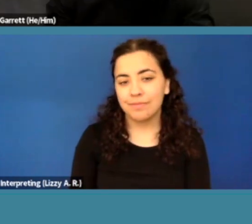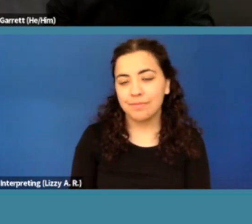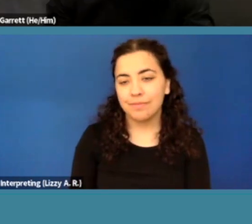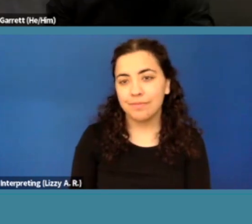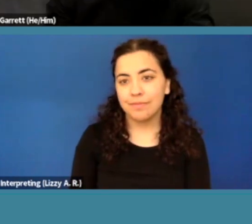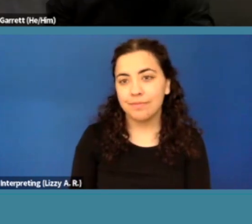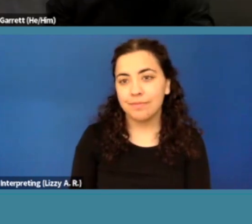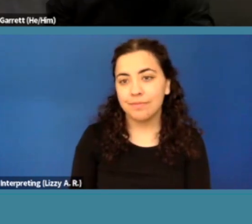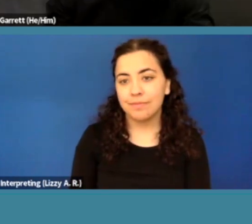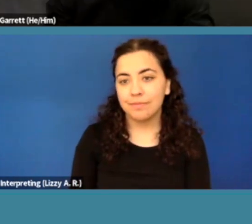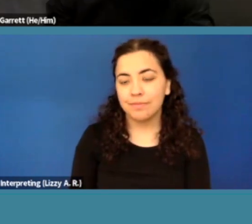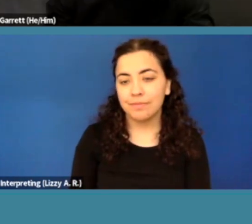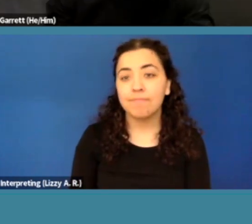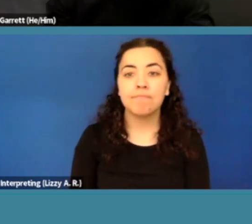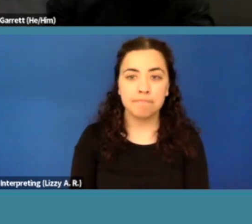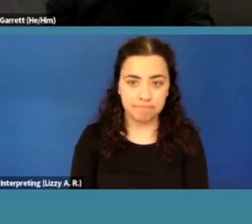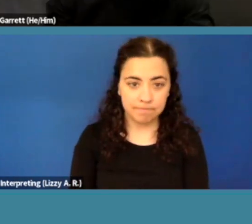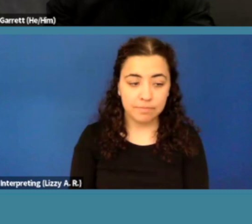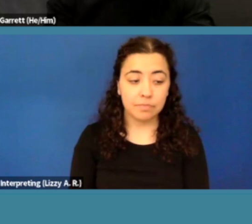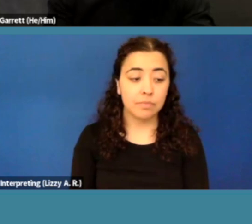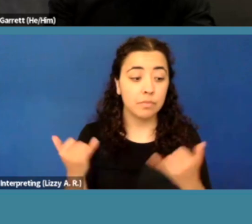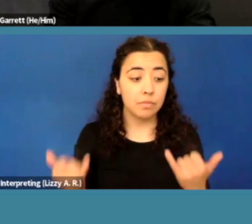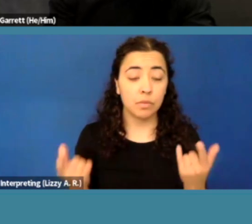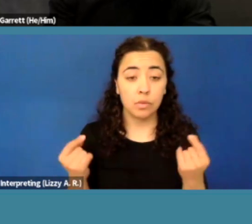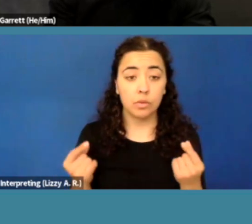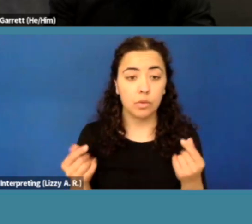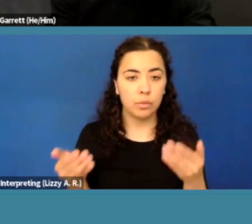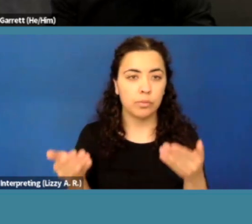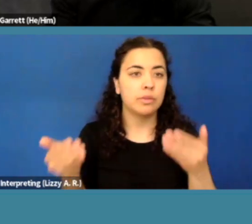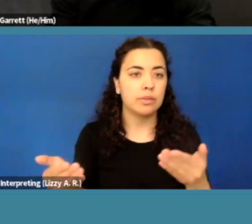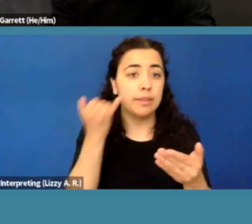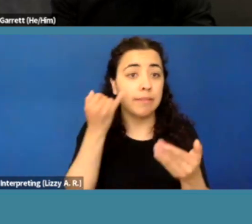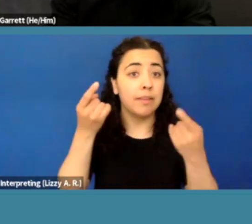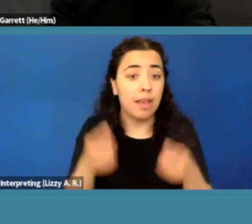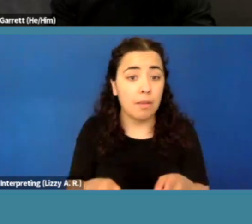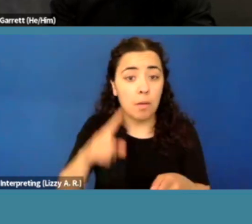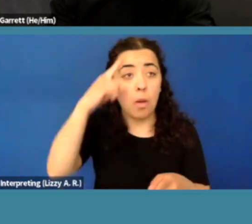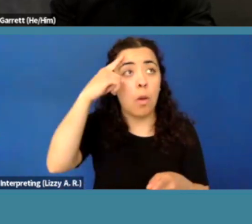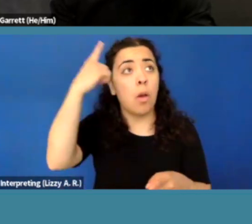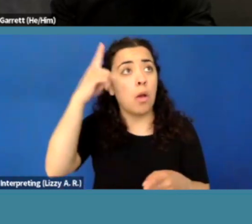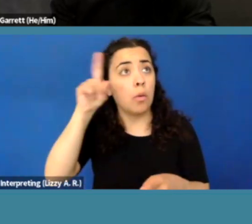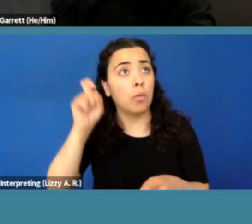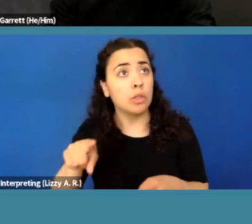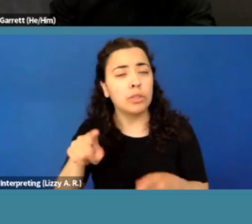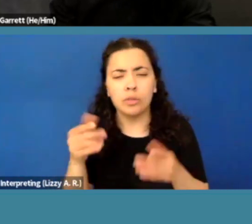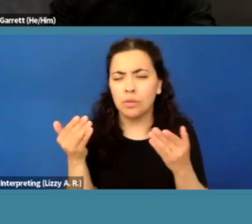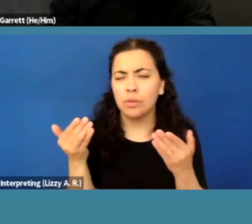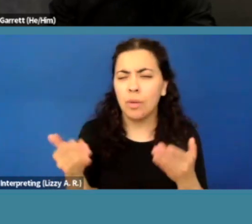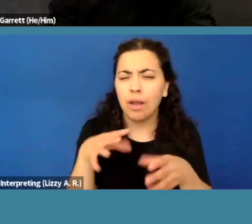All right. At this point, we will proceed. If you do happen to have any further questions, feel free to still include those.